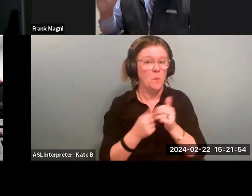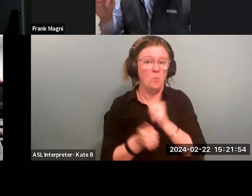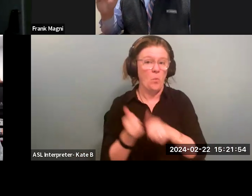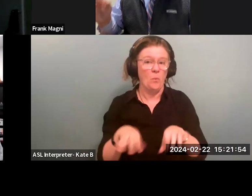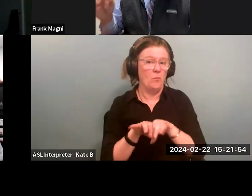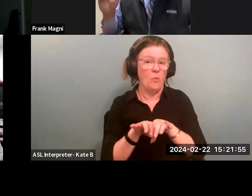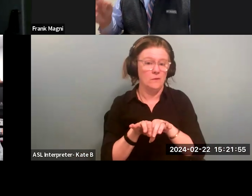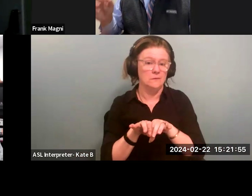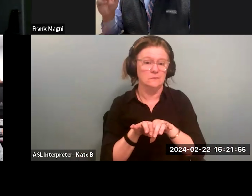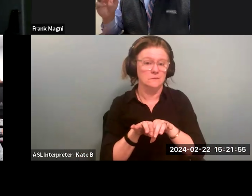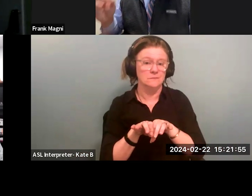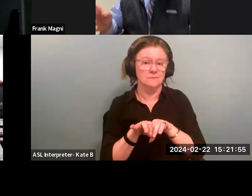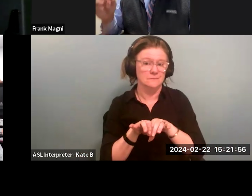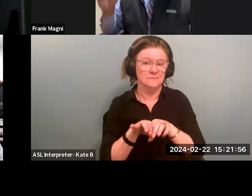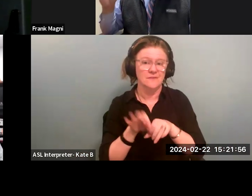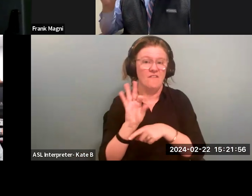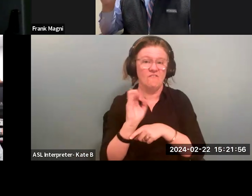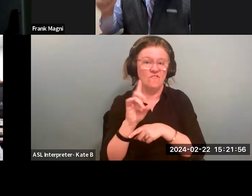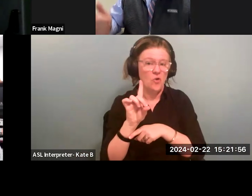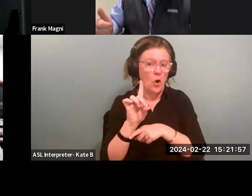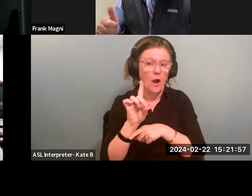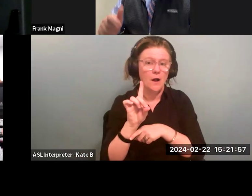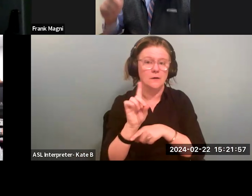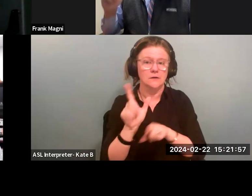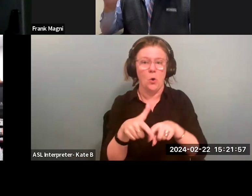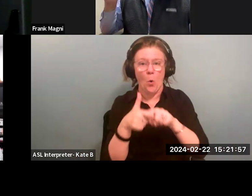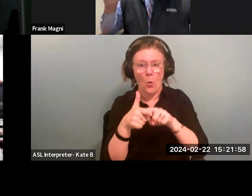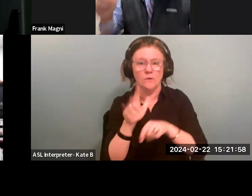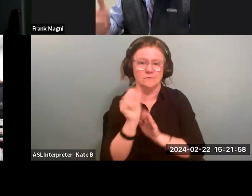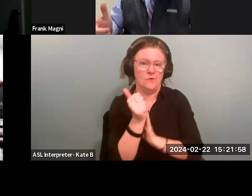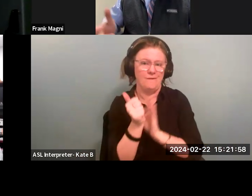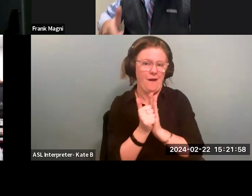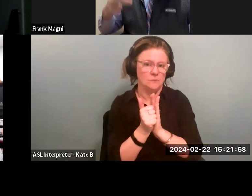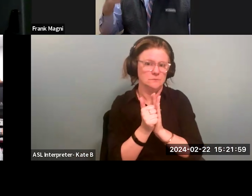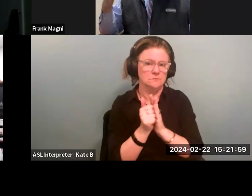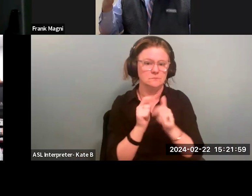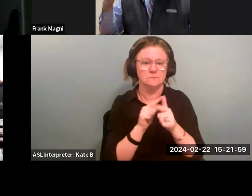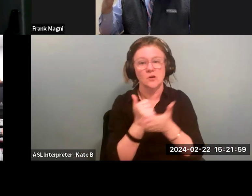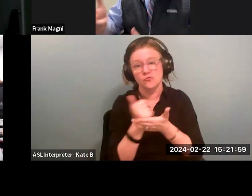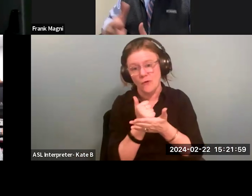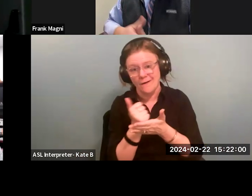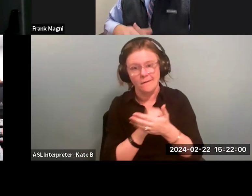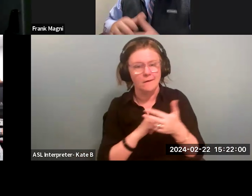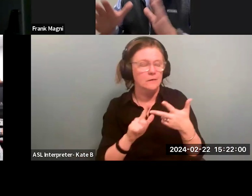will be to put fraud scam stops on your accounts, on your credit cards, on your finances.